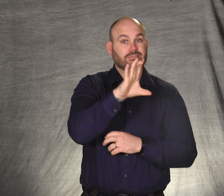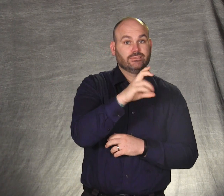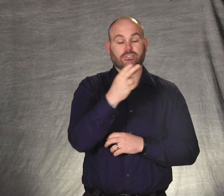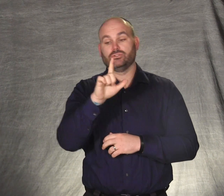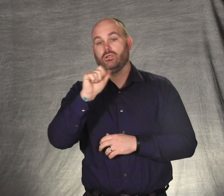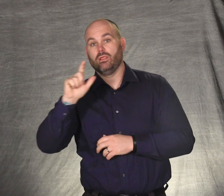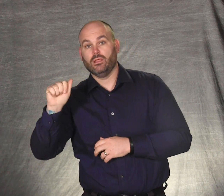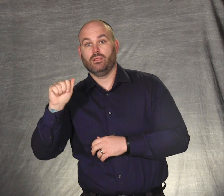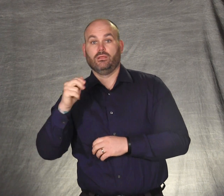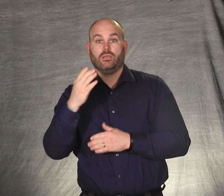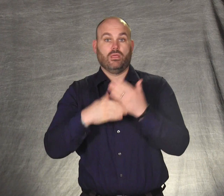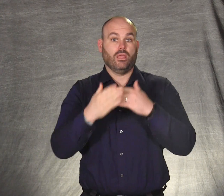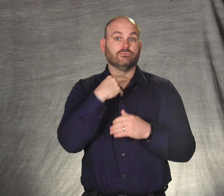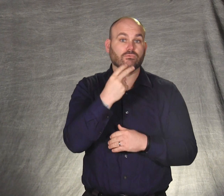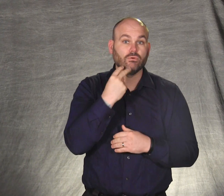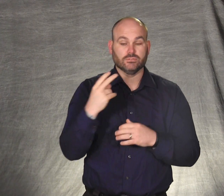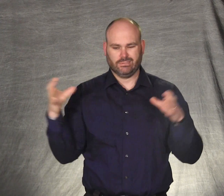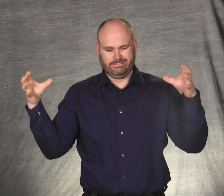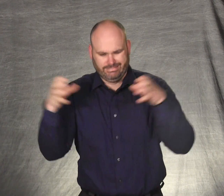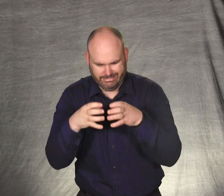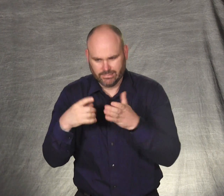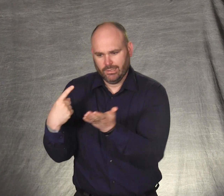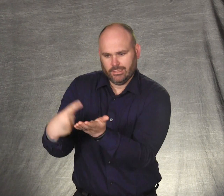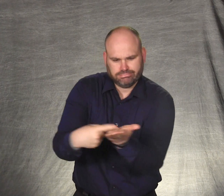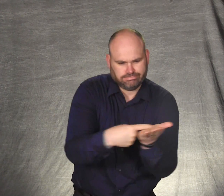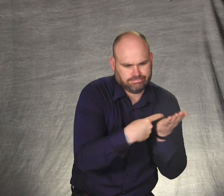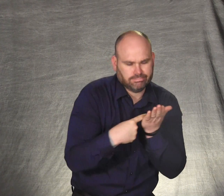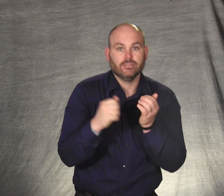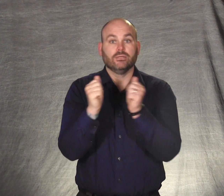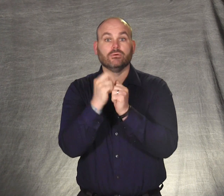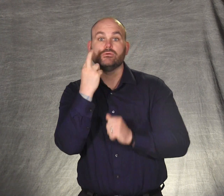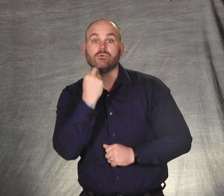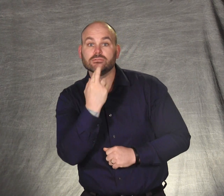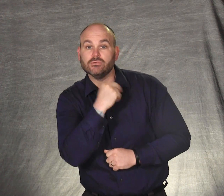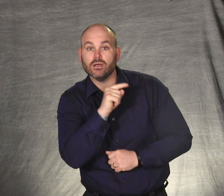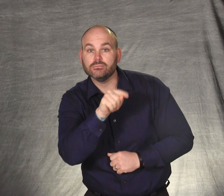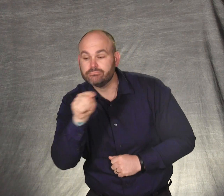and Hands & Voices, is also working to get restaurants